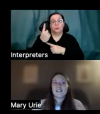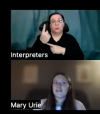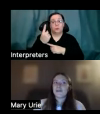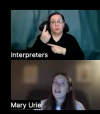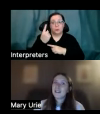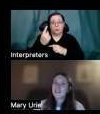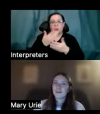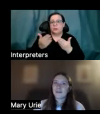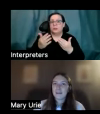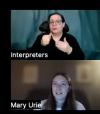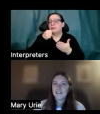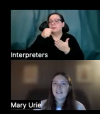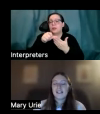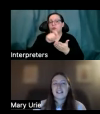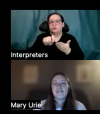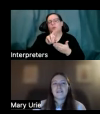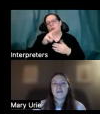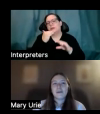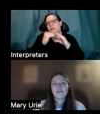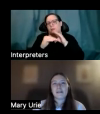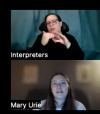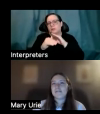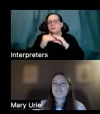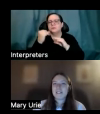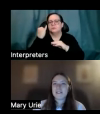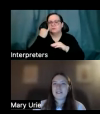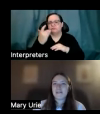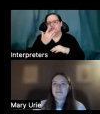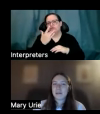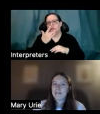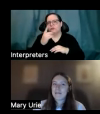just through letters or emails, if you prefer digital platform